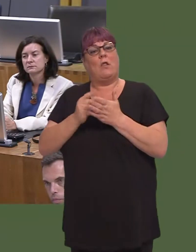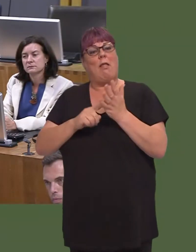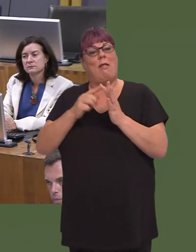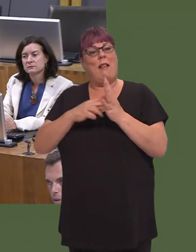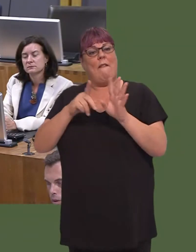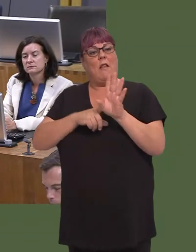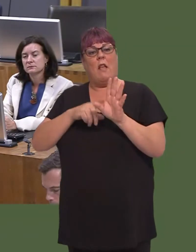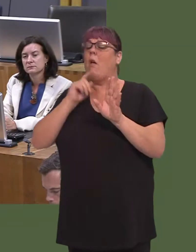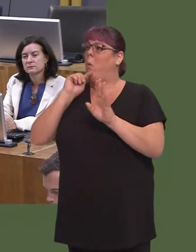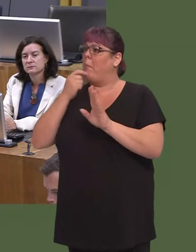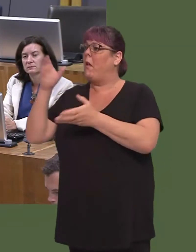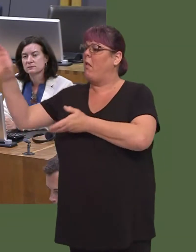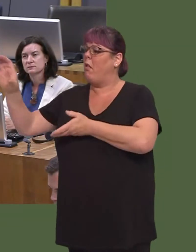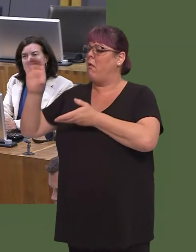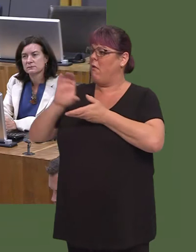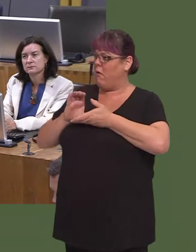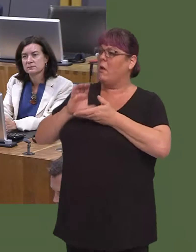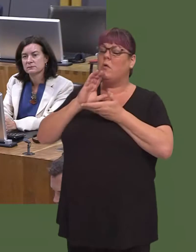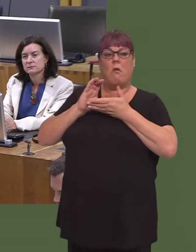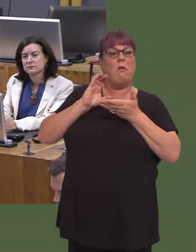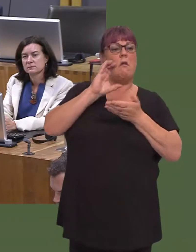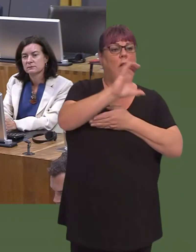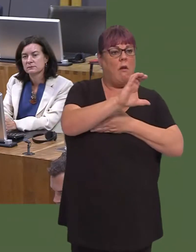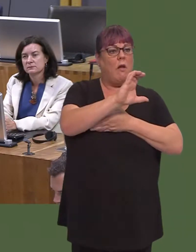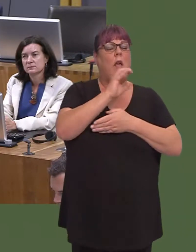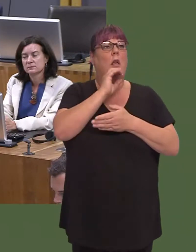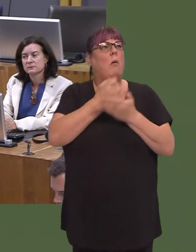When you look at the figures, there's a 7 per cent drop from non-EU countries and a